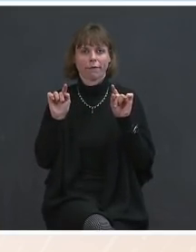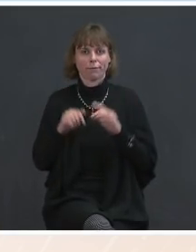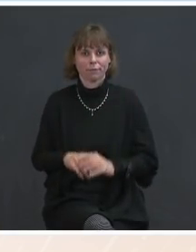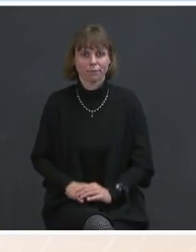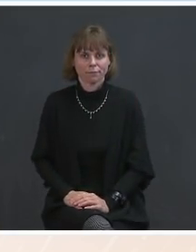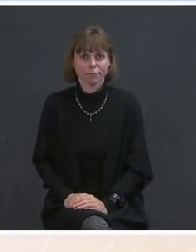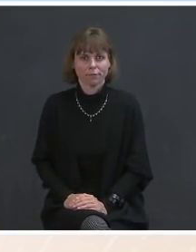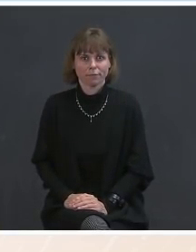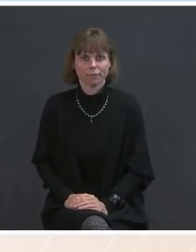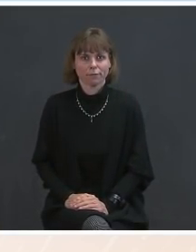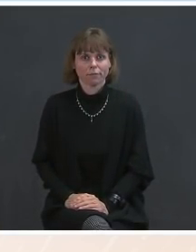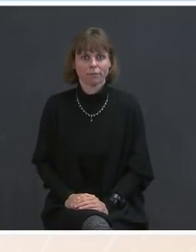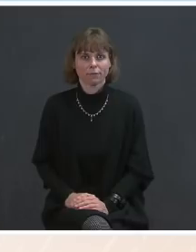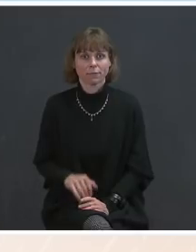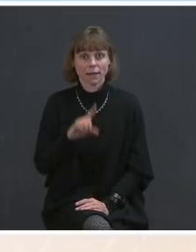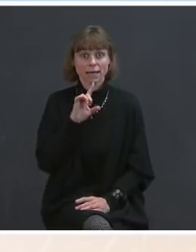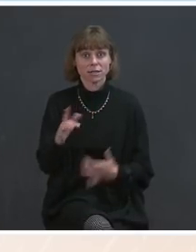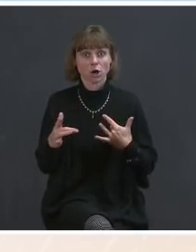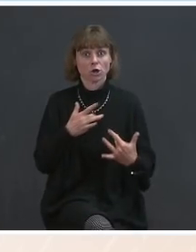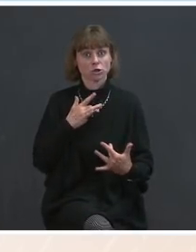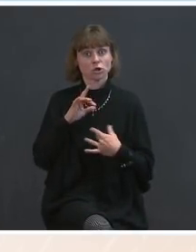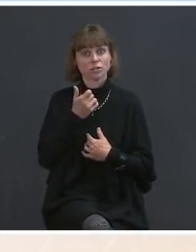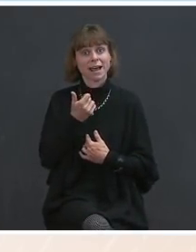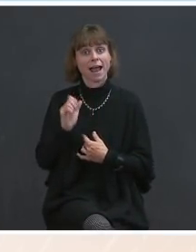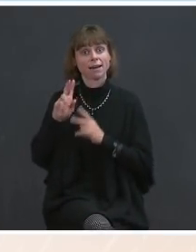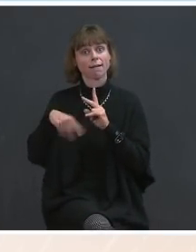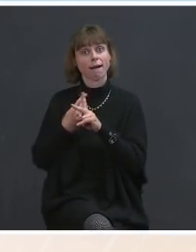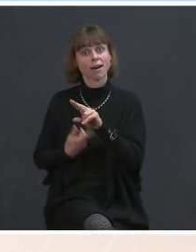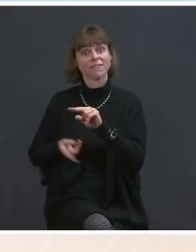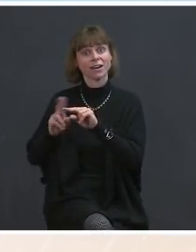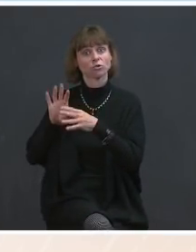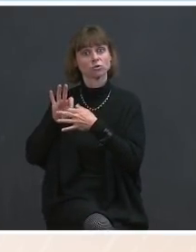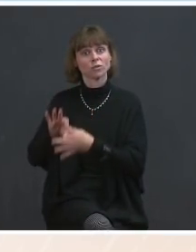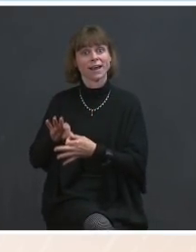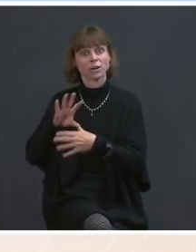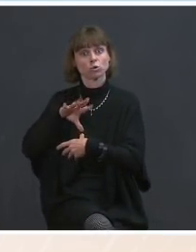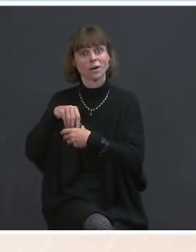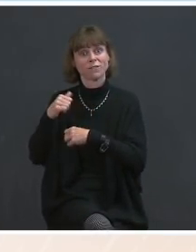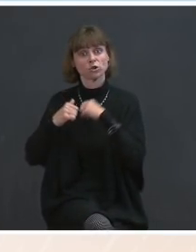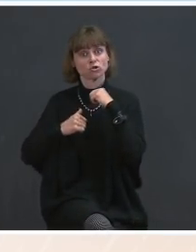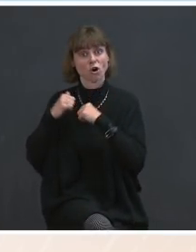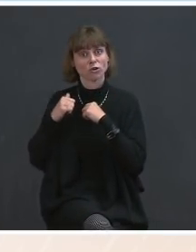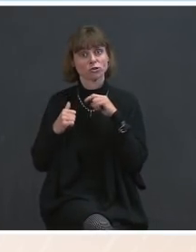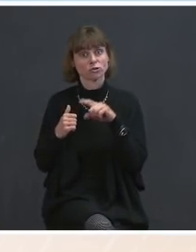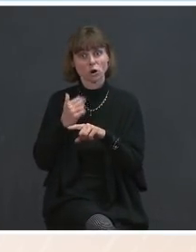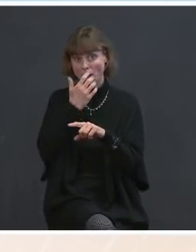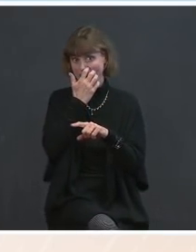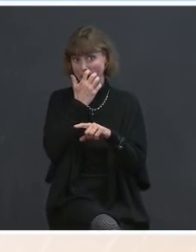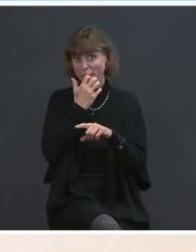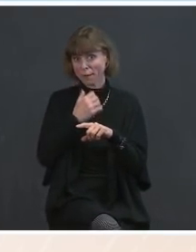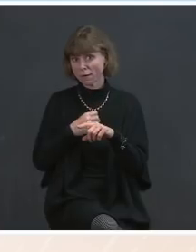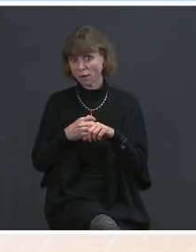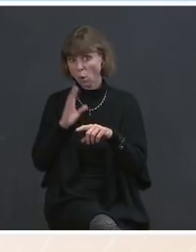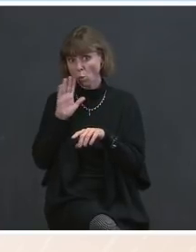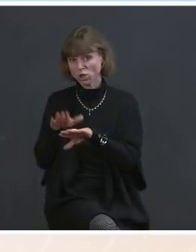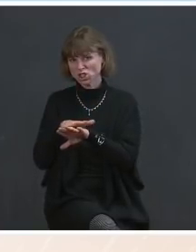is there a concern that any tax increases on the -- as related to the package -- that that would slow down economic growth at all?